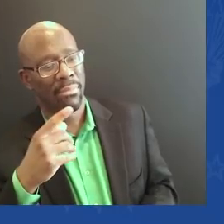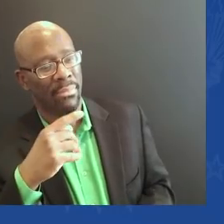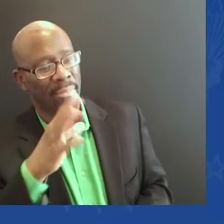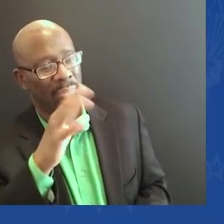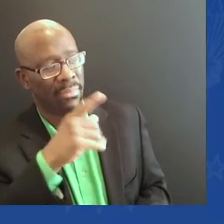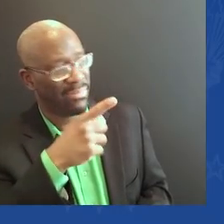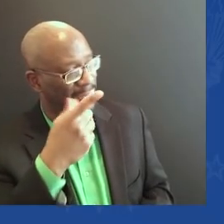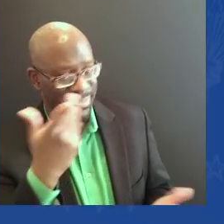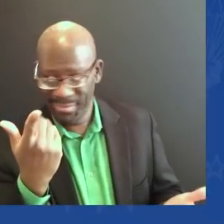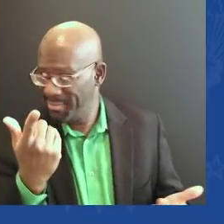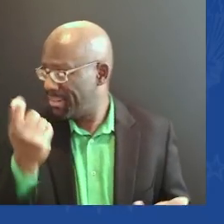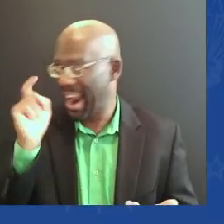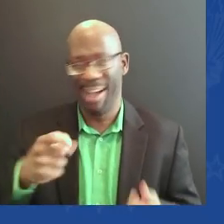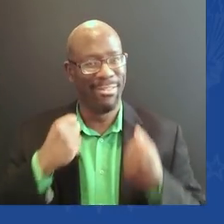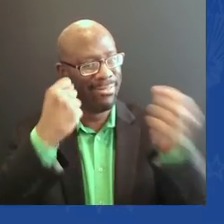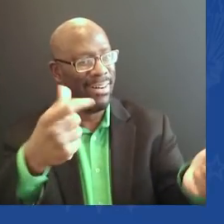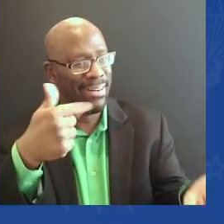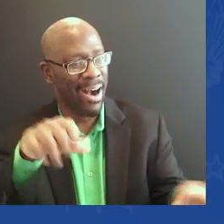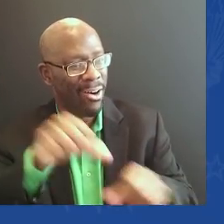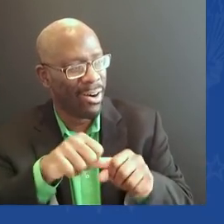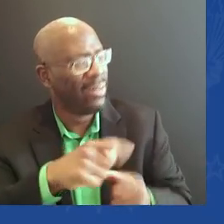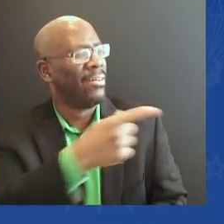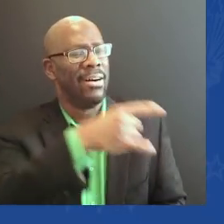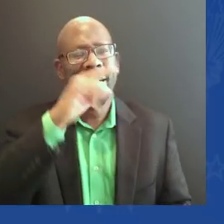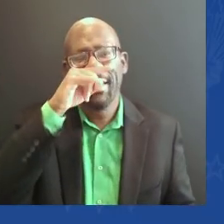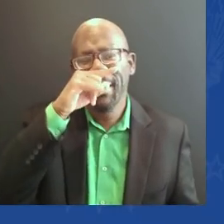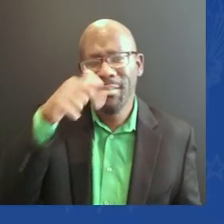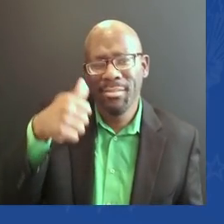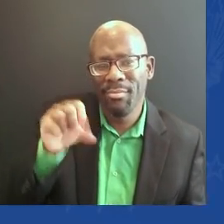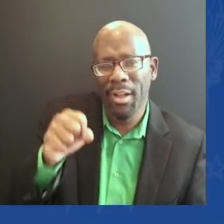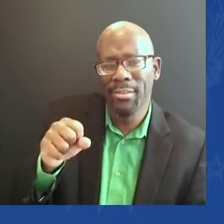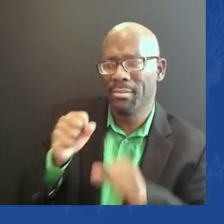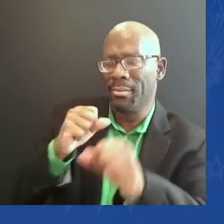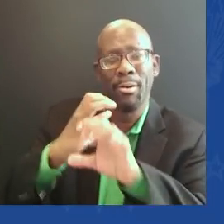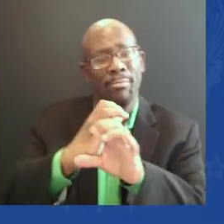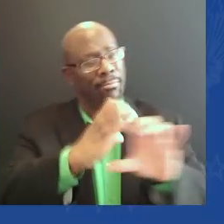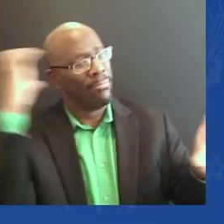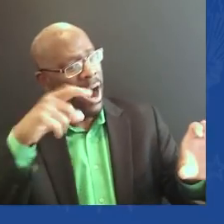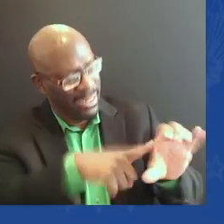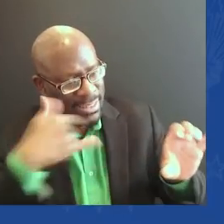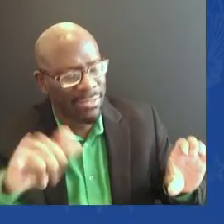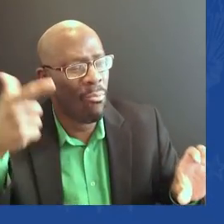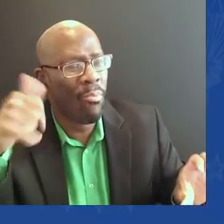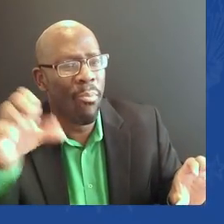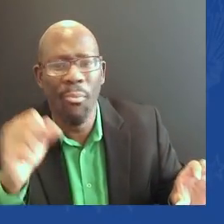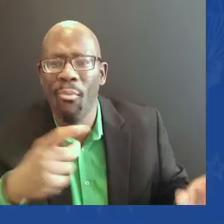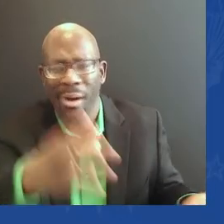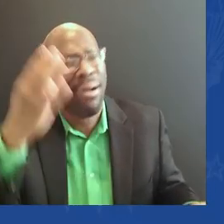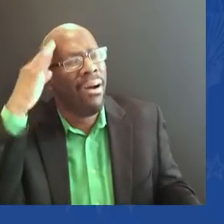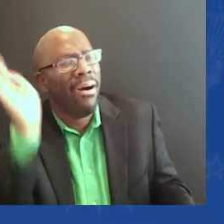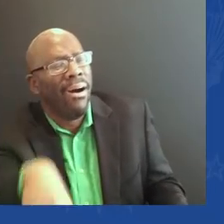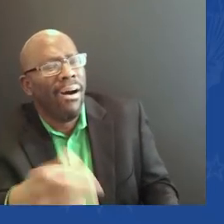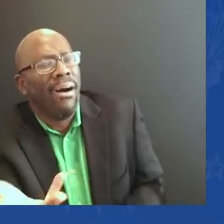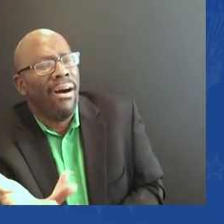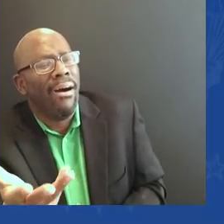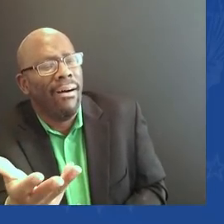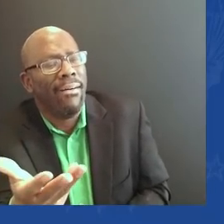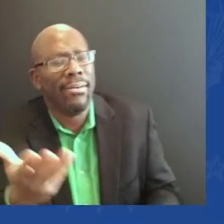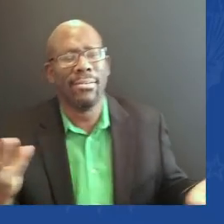The school buses have to run. That's the reason why. You know that, Jim. That's the reason. The idea that we can -- that there's an alternative